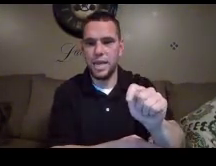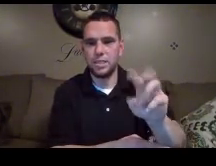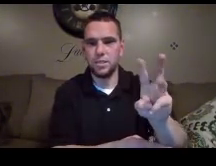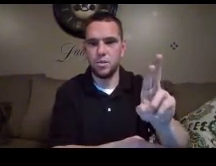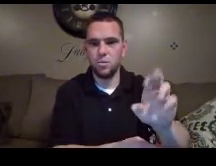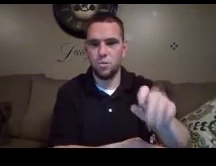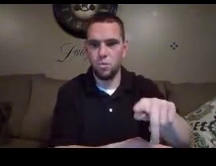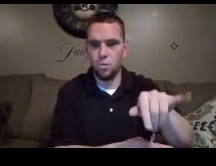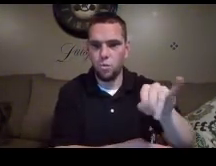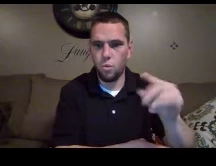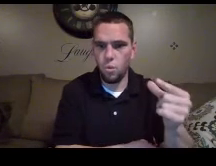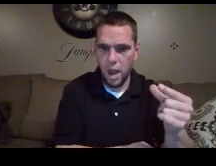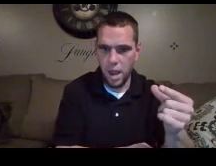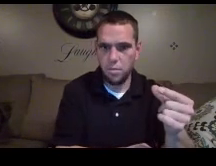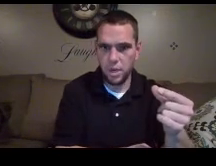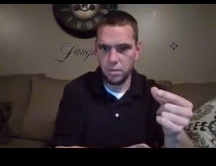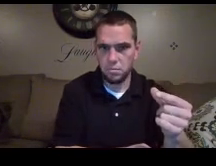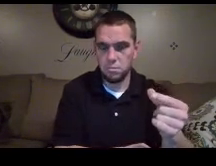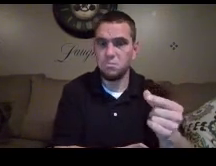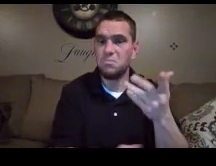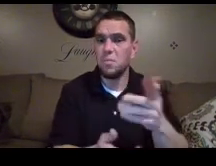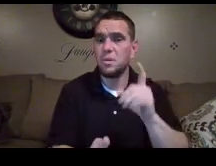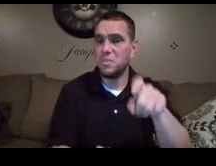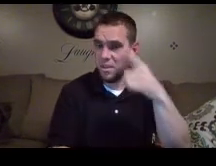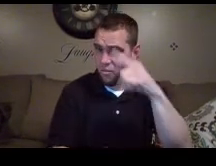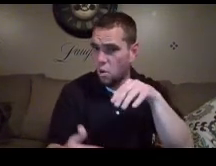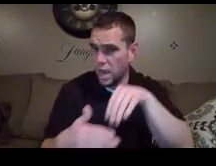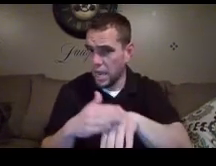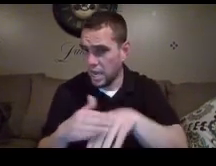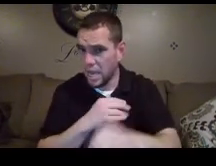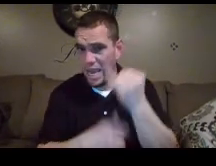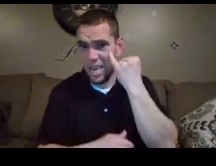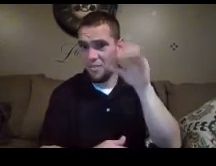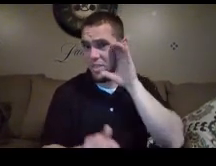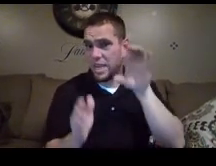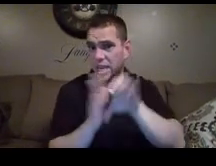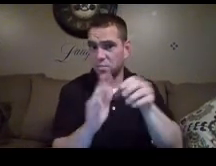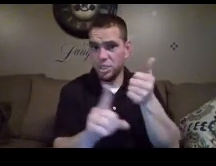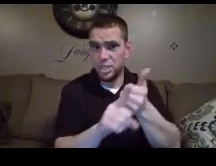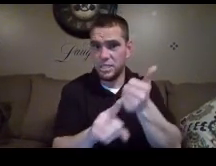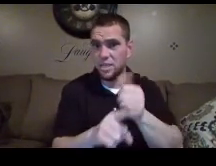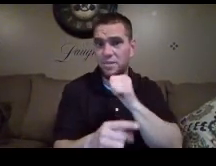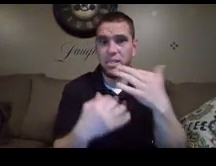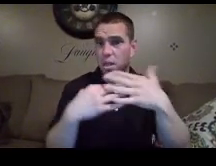we need for accessibility, because if the if the image isn't in line with the text, a screen reader